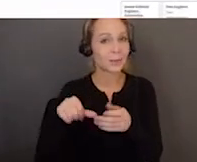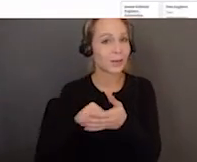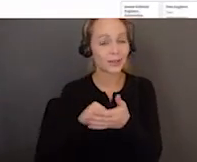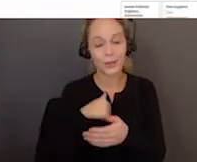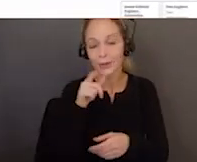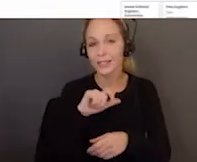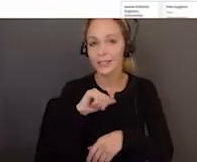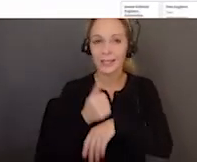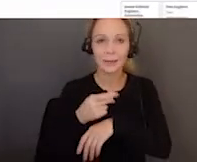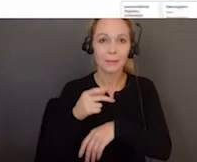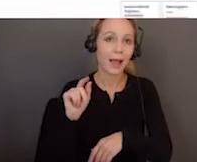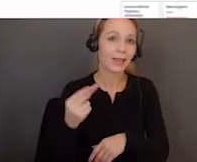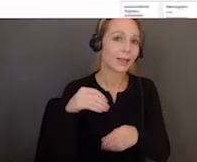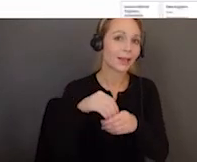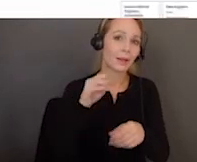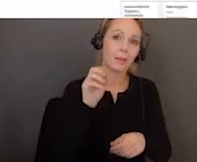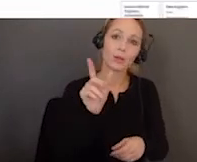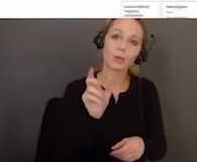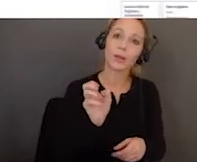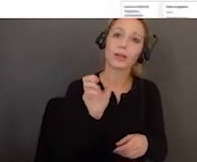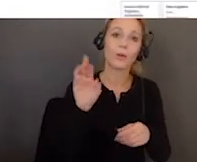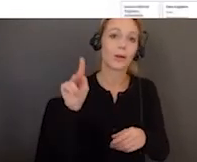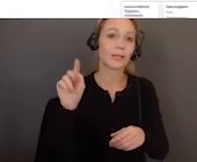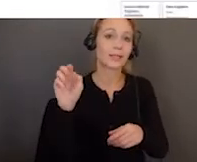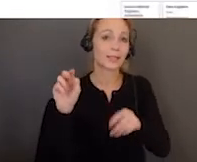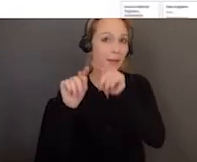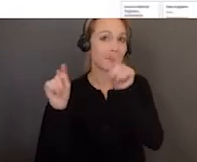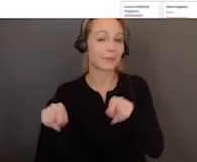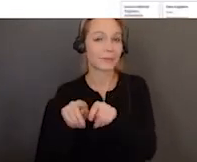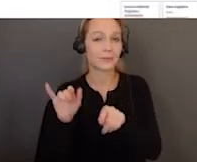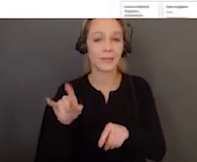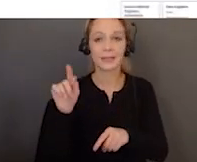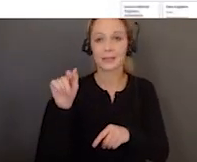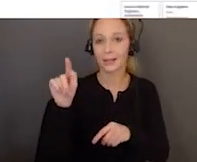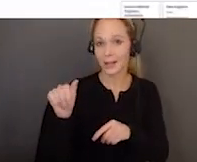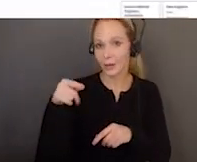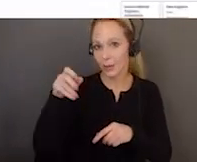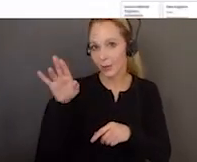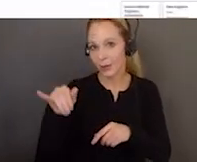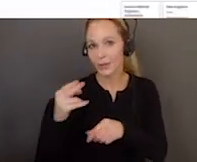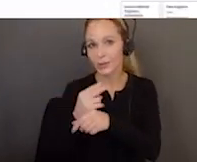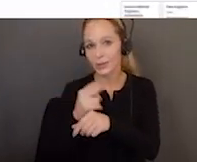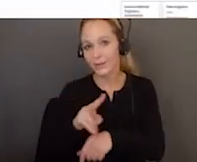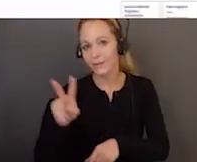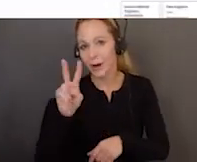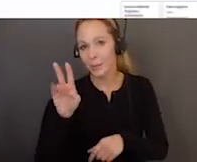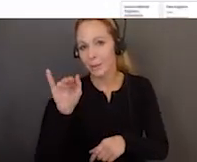NEED TO SET THE PATH IN THE MODULE OR THE TEMPLATE. IT USES THE VARIABLE BINDINGS WE JUST DISCUSSED TO PULL